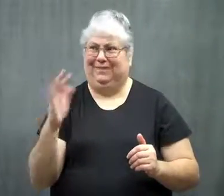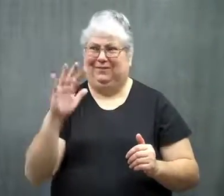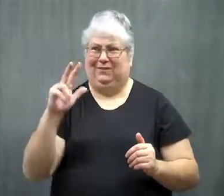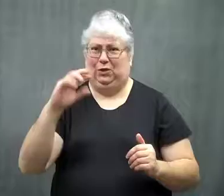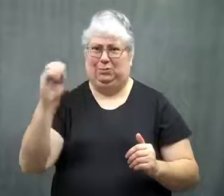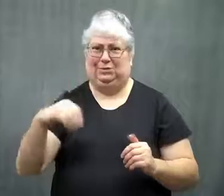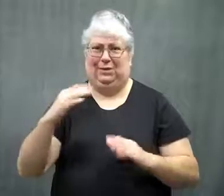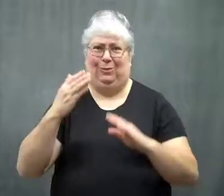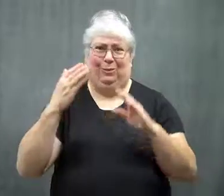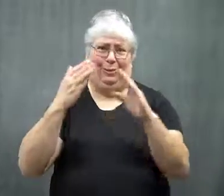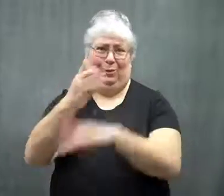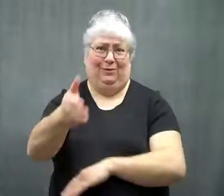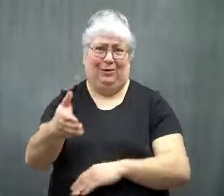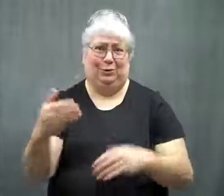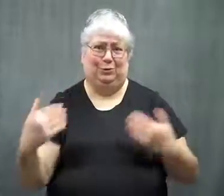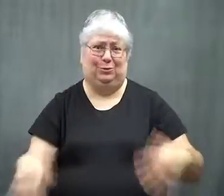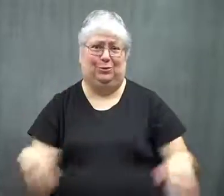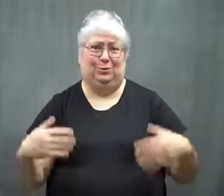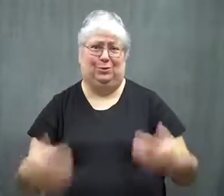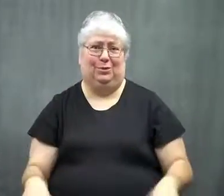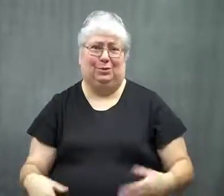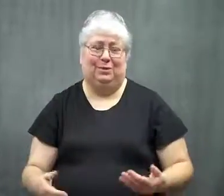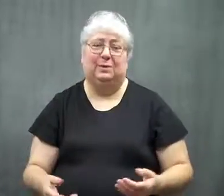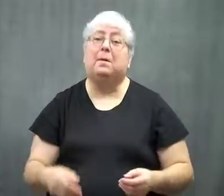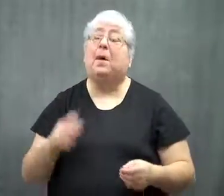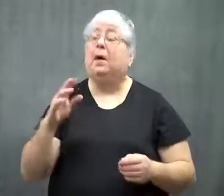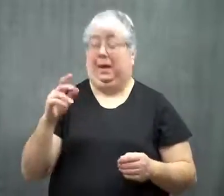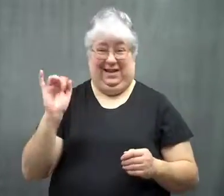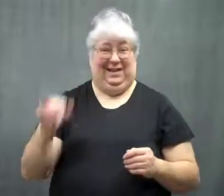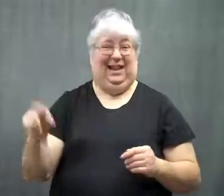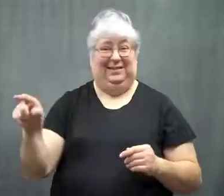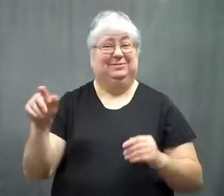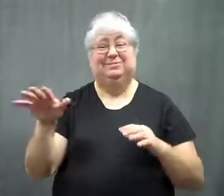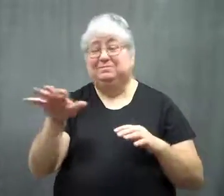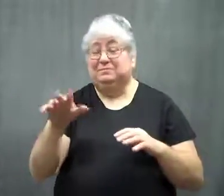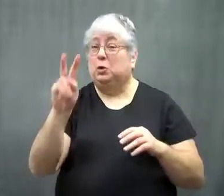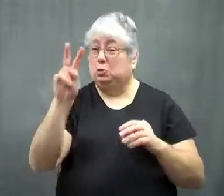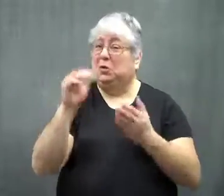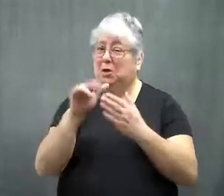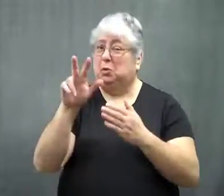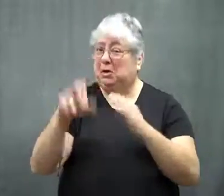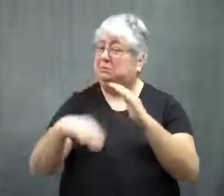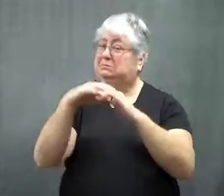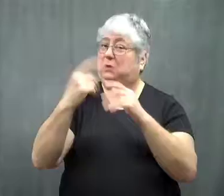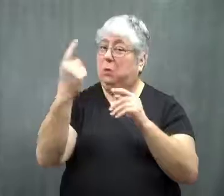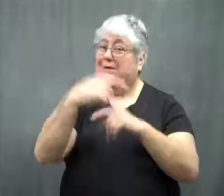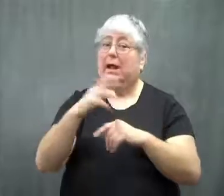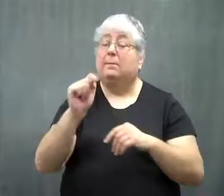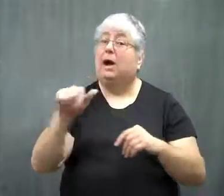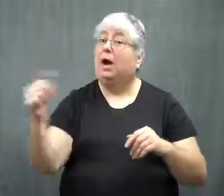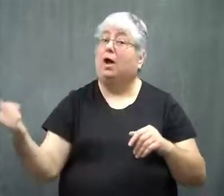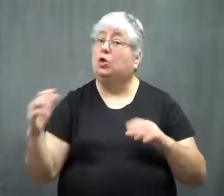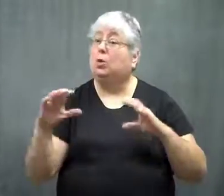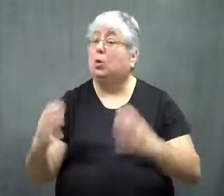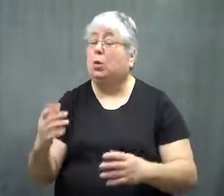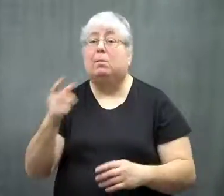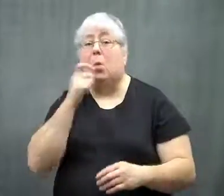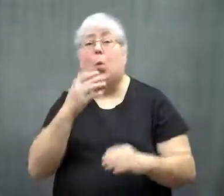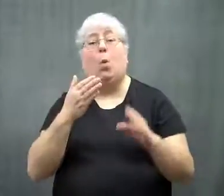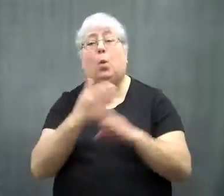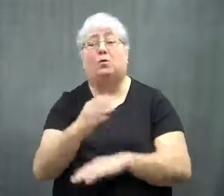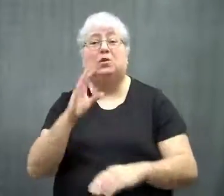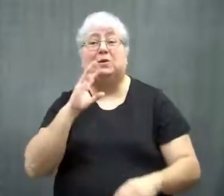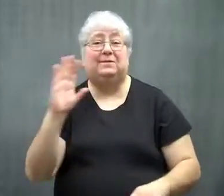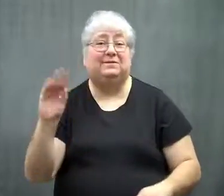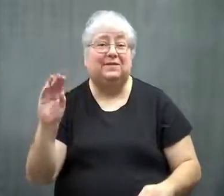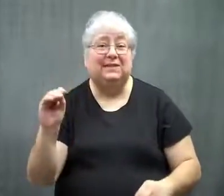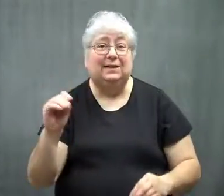That's 53% more than the recommended amount.